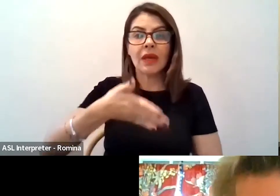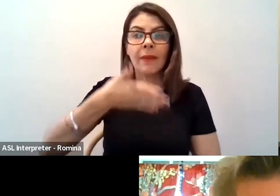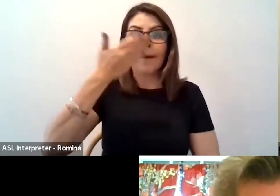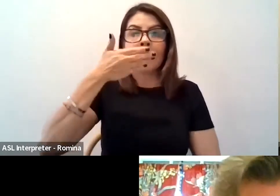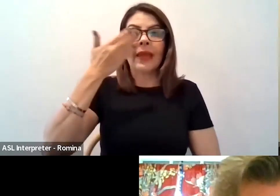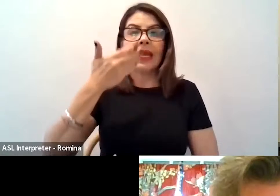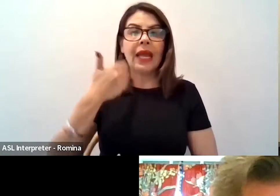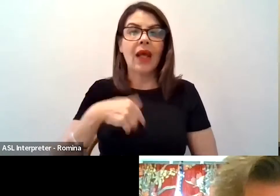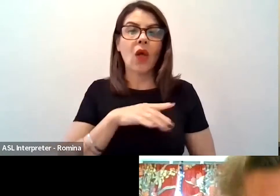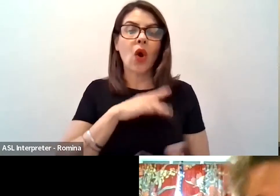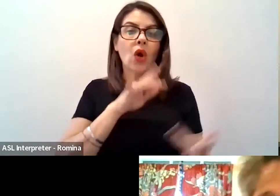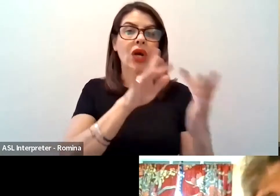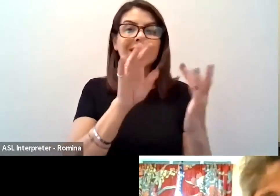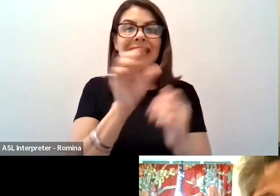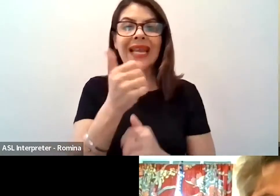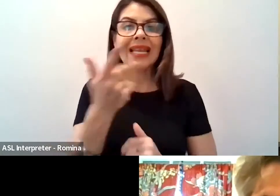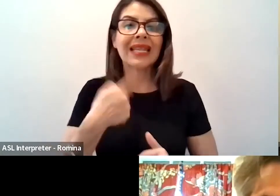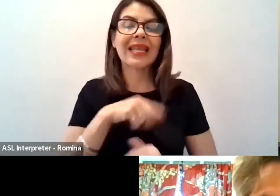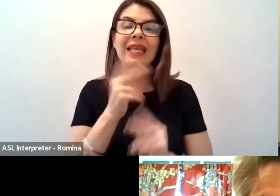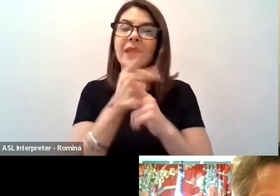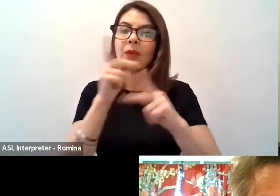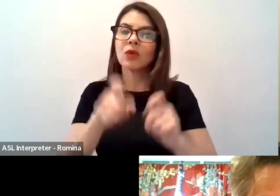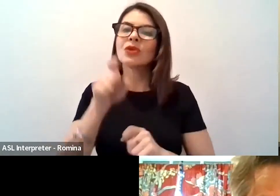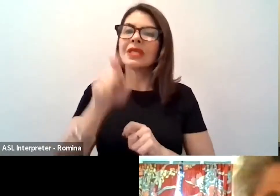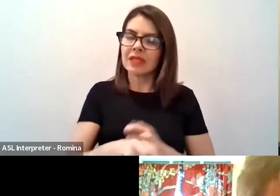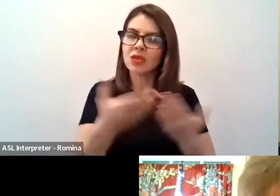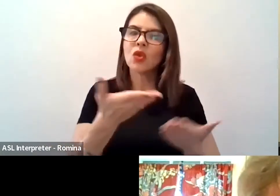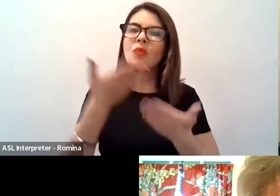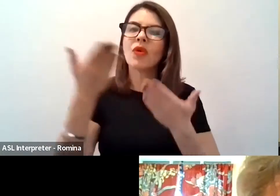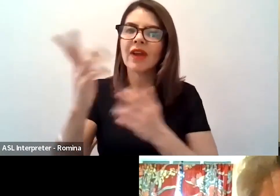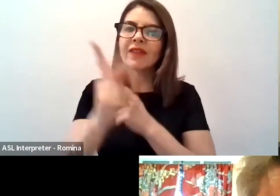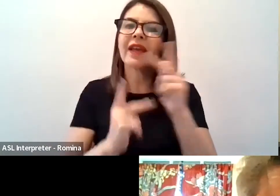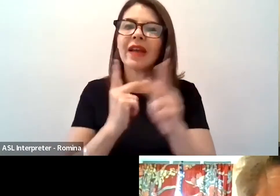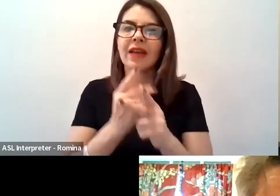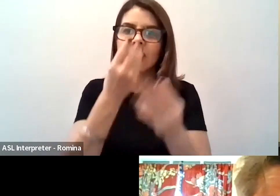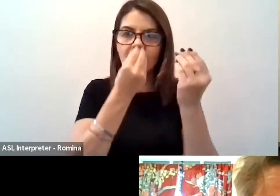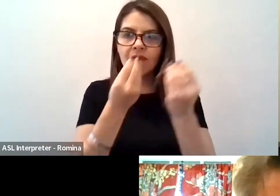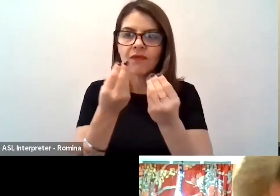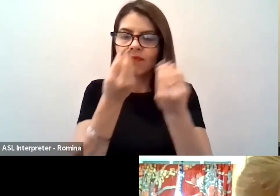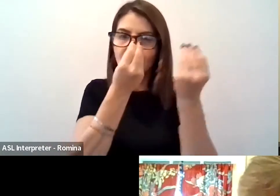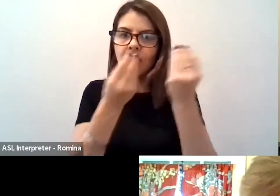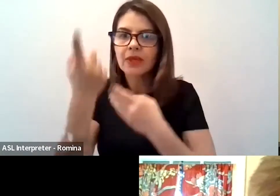with anything, the producer must provide that information to you in advance of the performance.